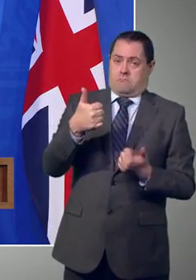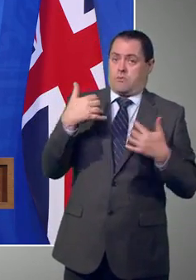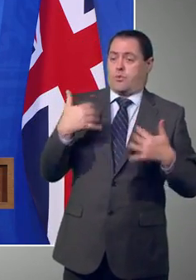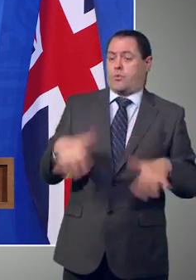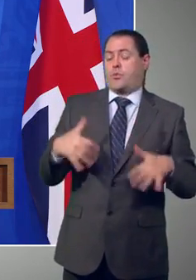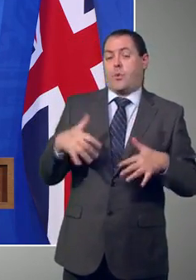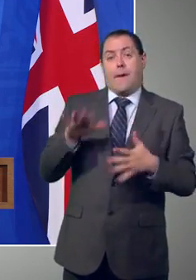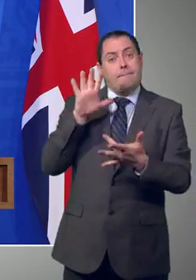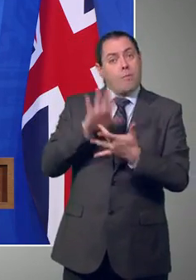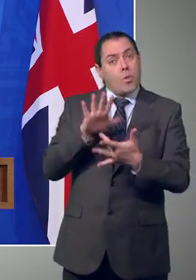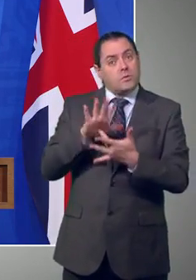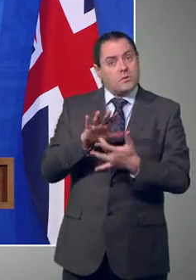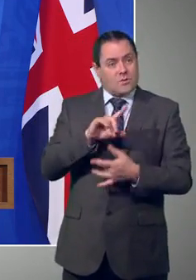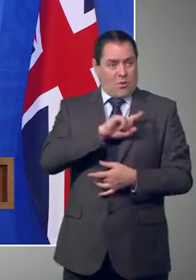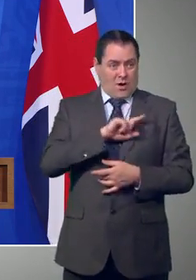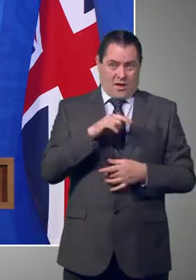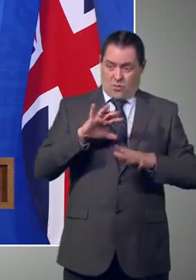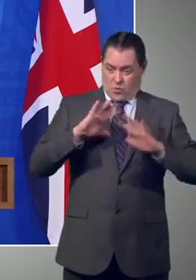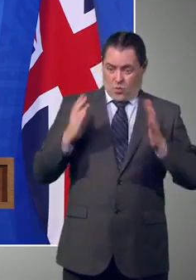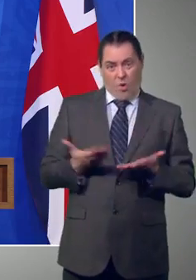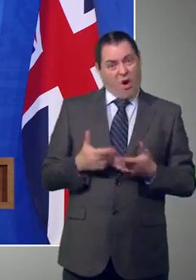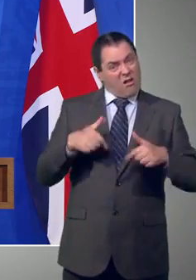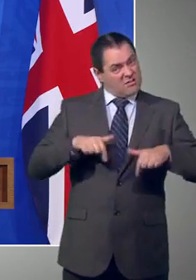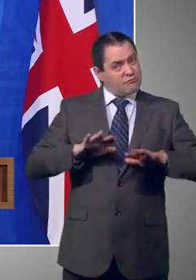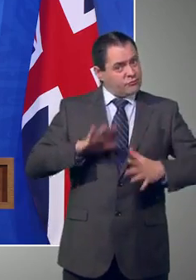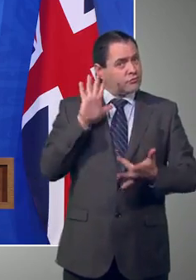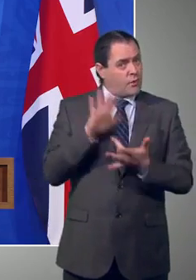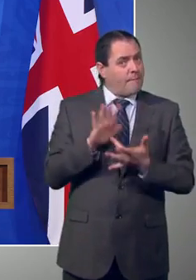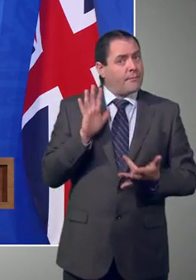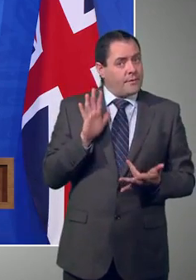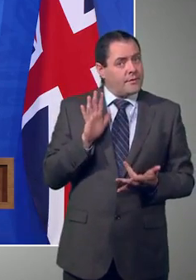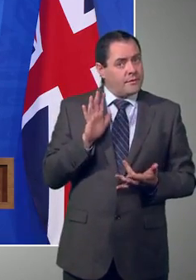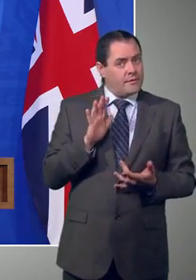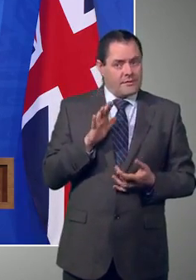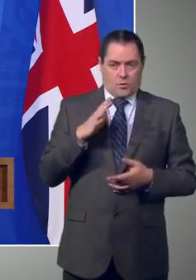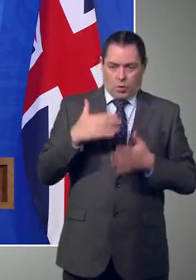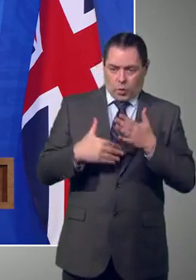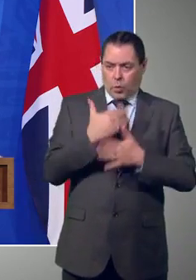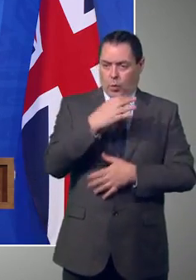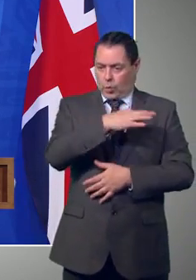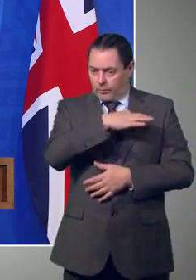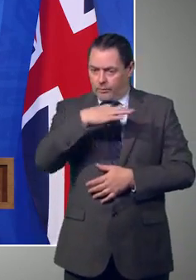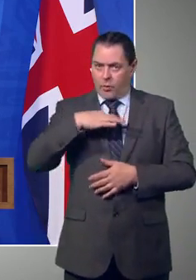our world leading position in the discovery of new medicines